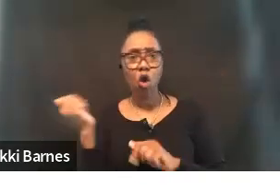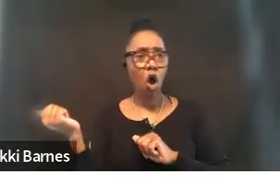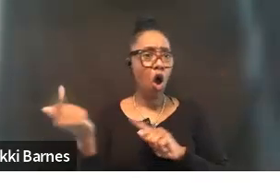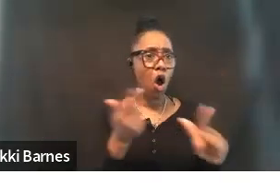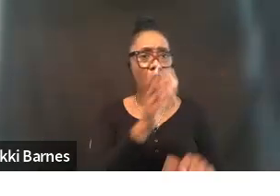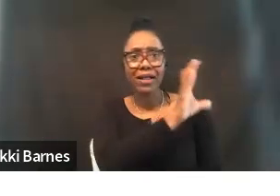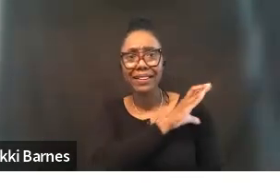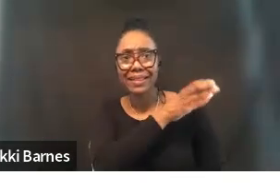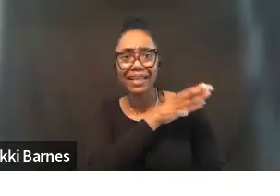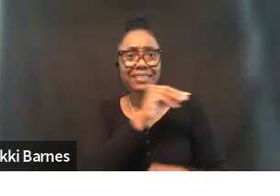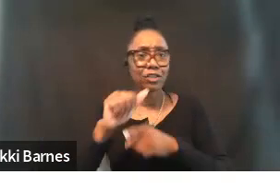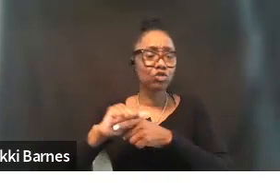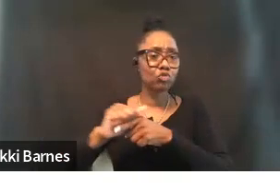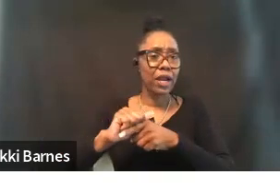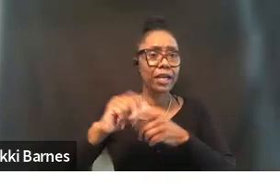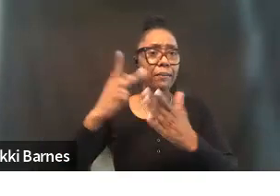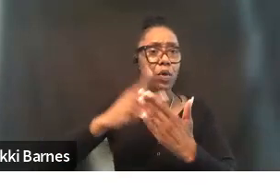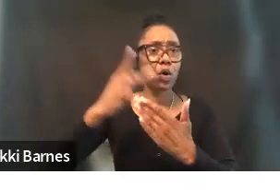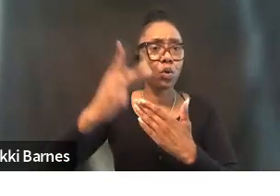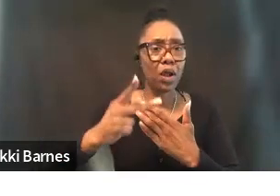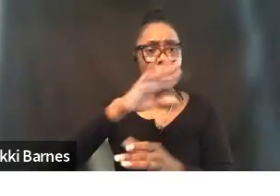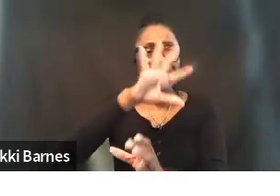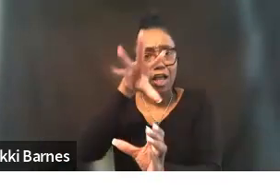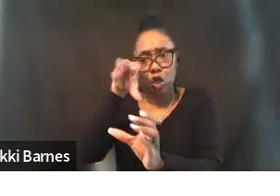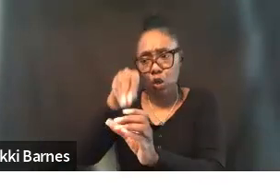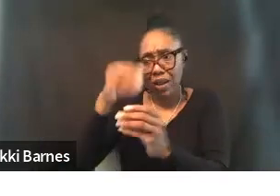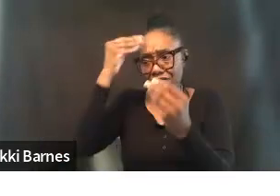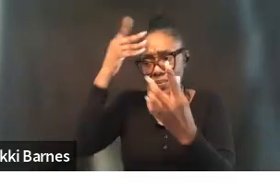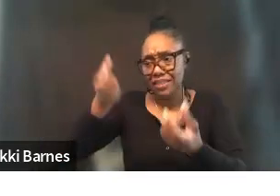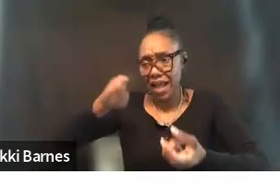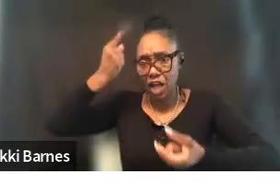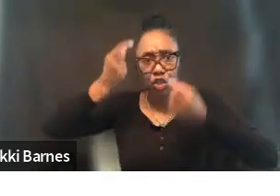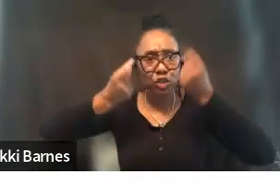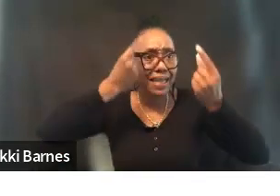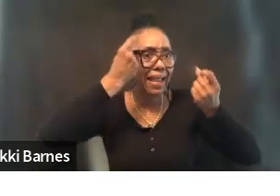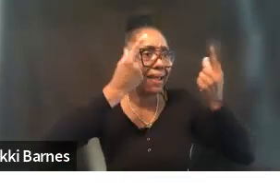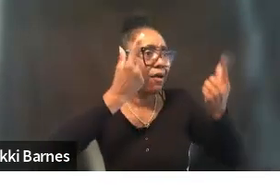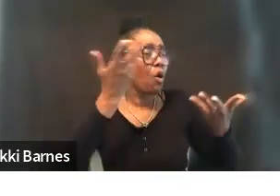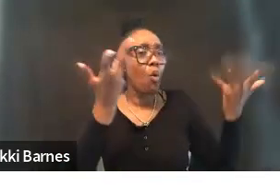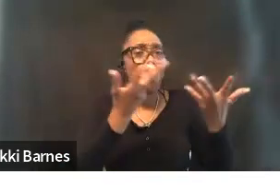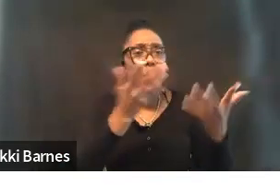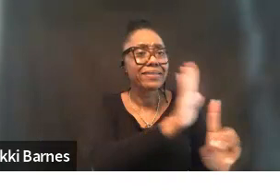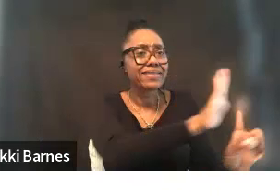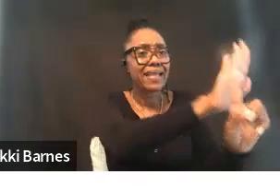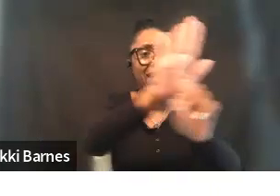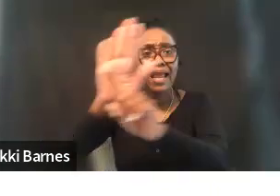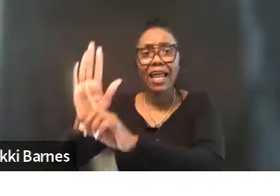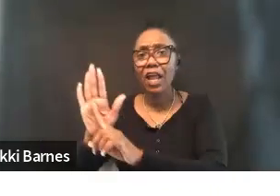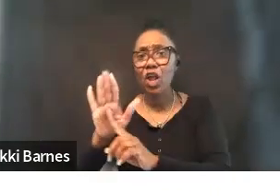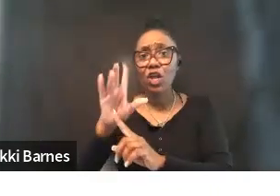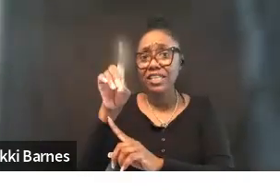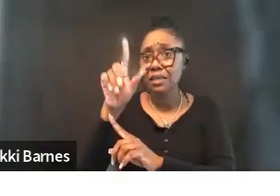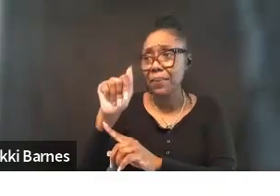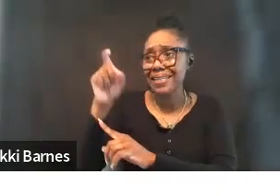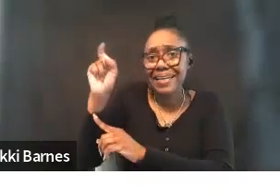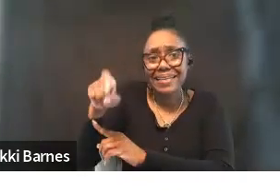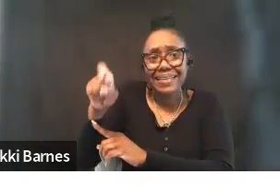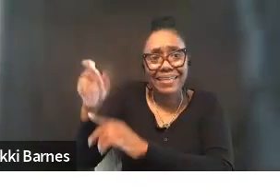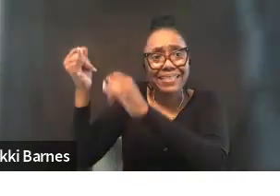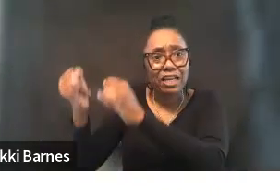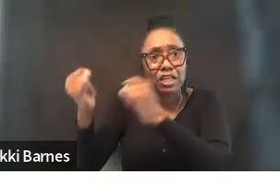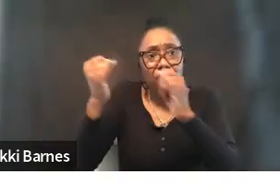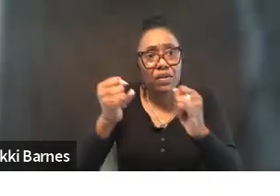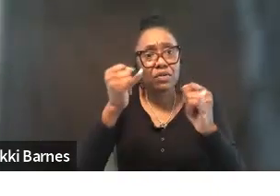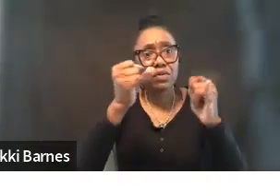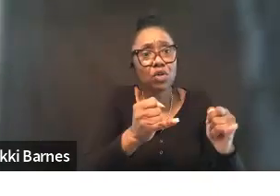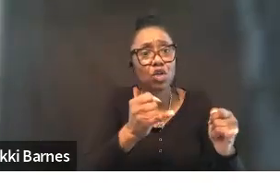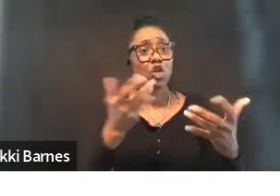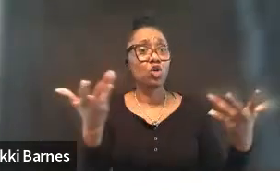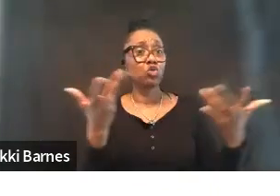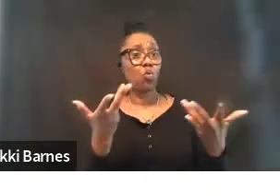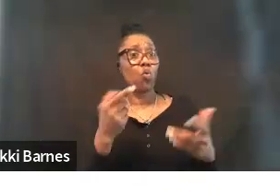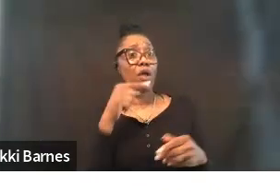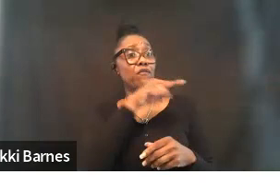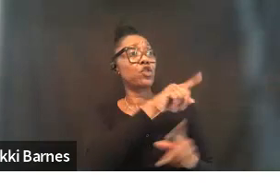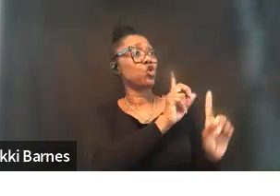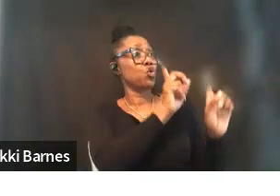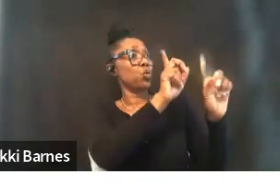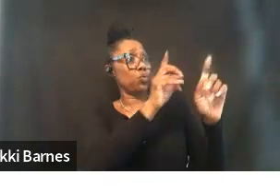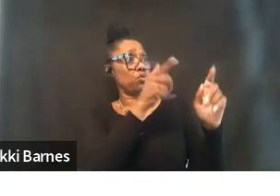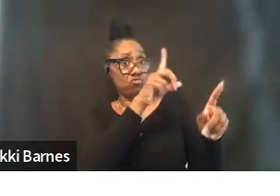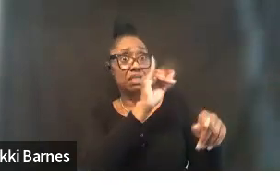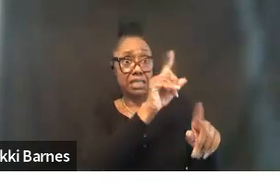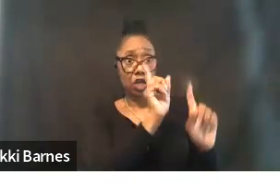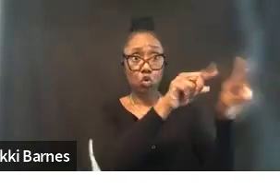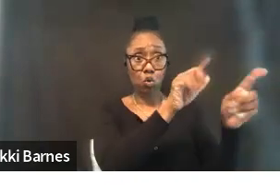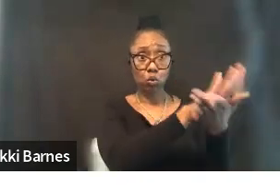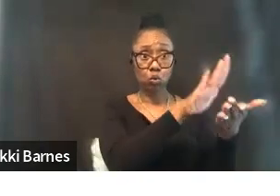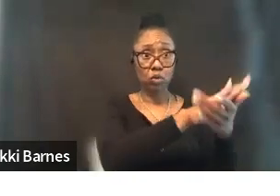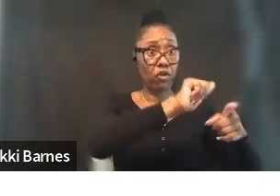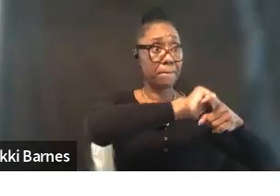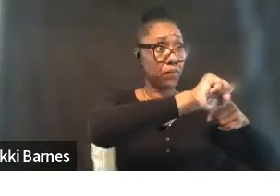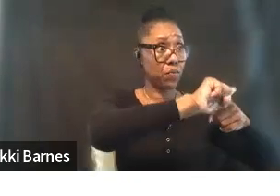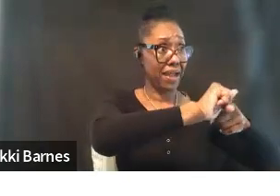Includes information on understanding the needs of people with disabilities and how to make sure that whatever, whatever practice you are going to school to learn as a clinician that you know how to make sure that people with disabilities can come to your clinic, your practice, etc, and that you can feel comfortable providing services.